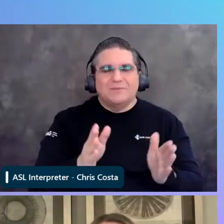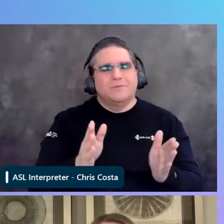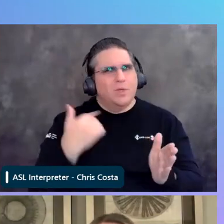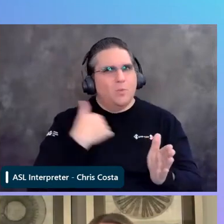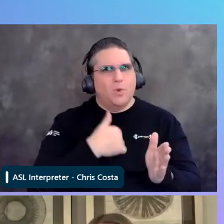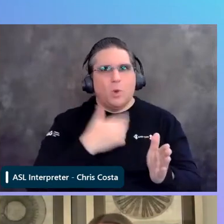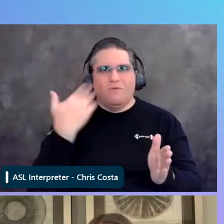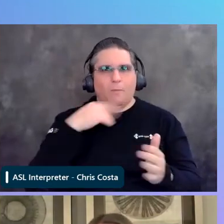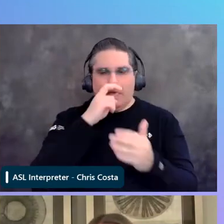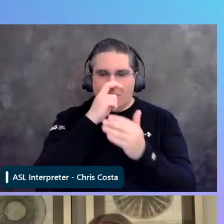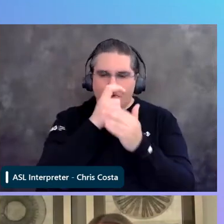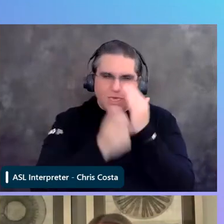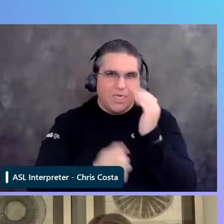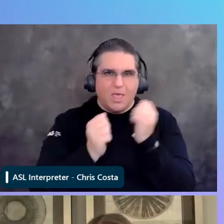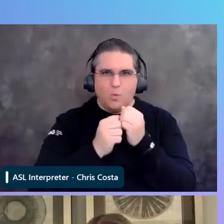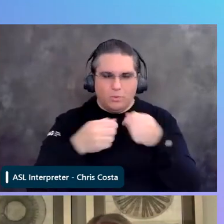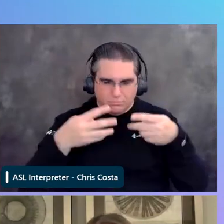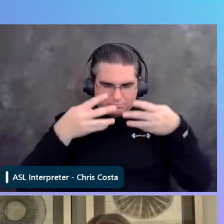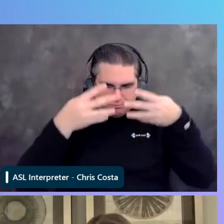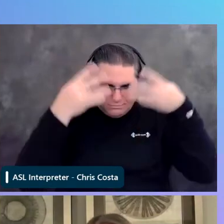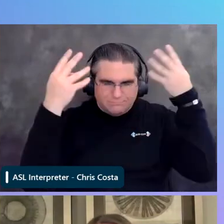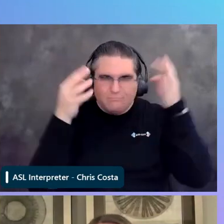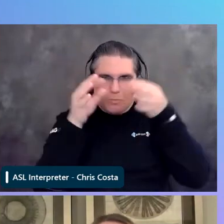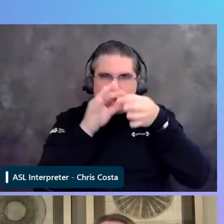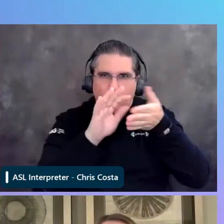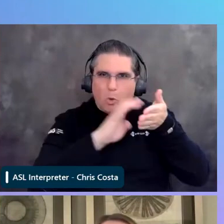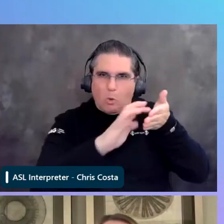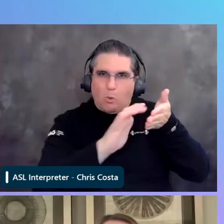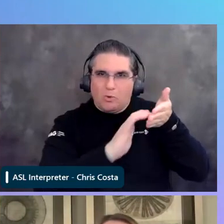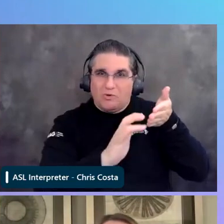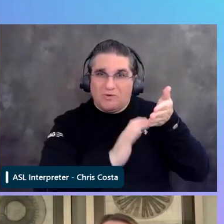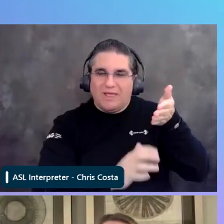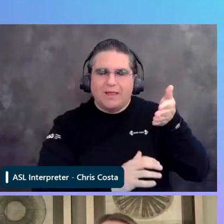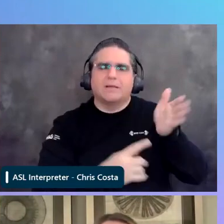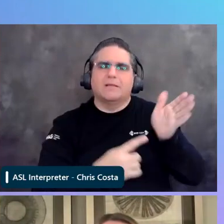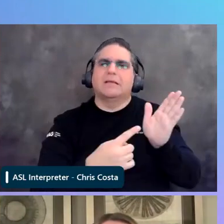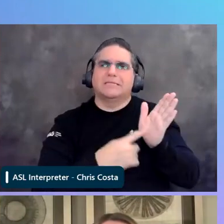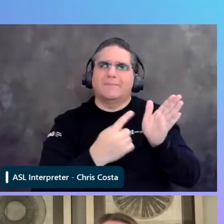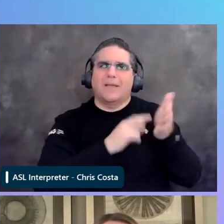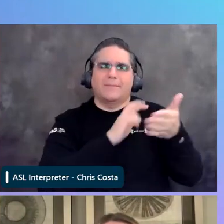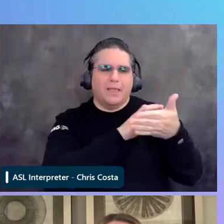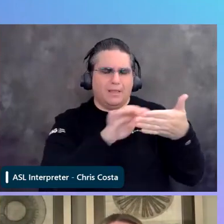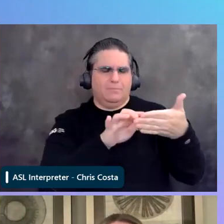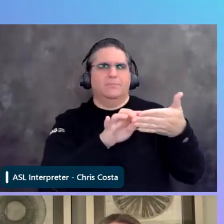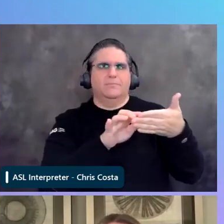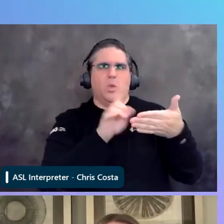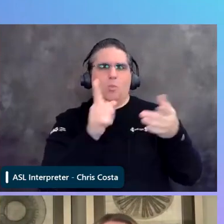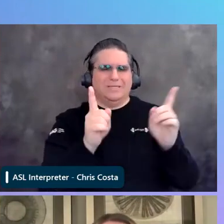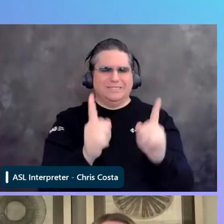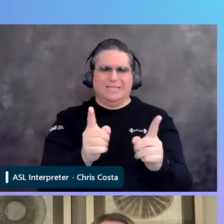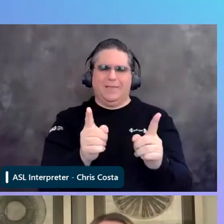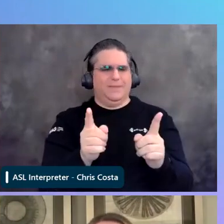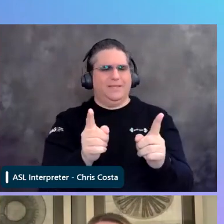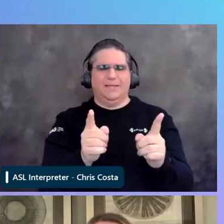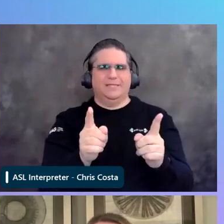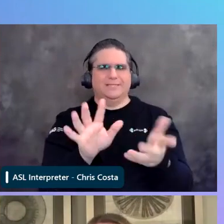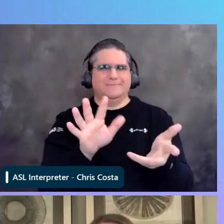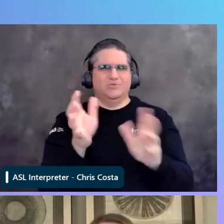thinking about things and we're we encounter a tricky segment and we're not quite sure about